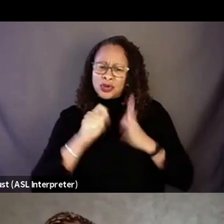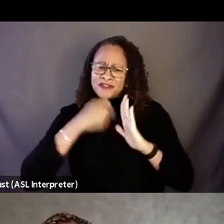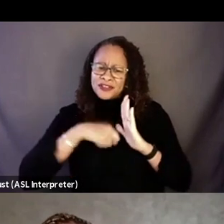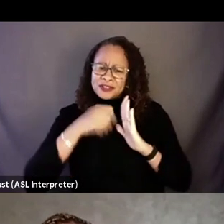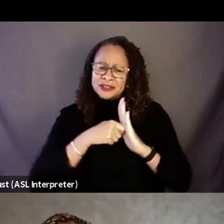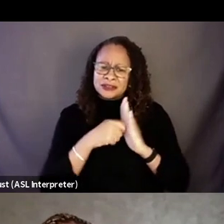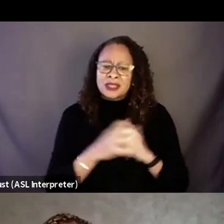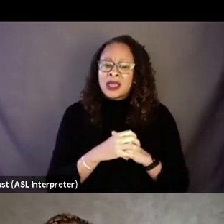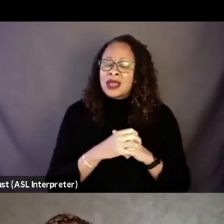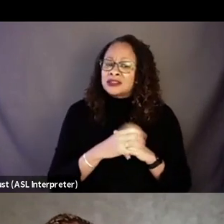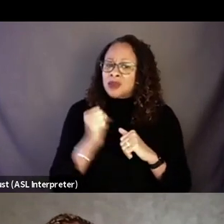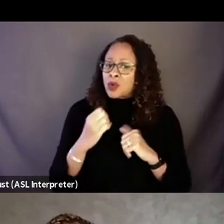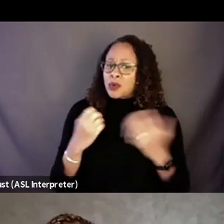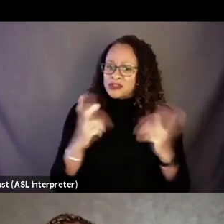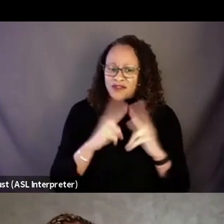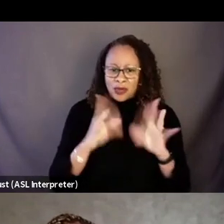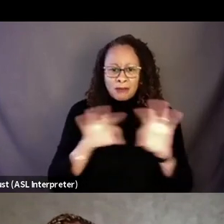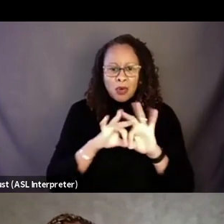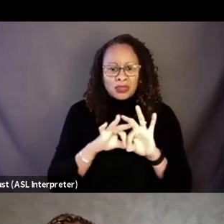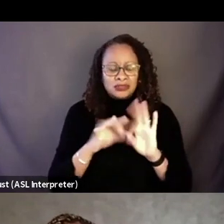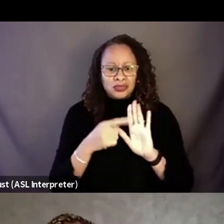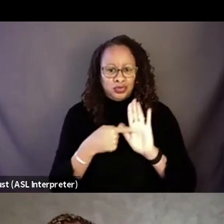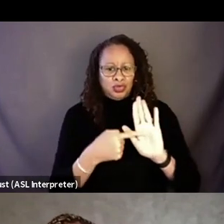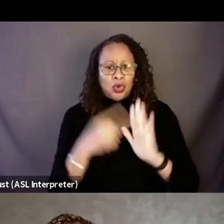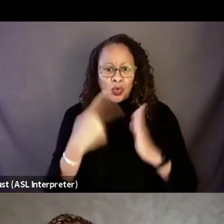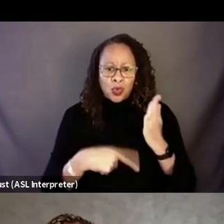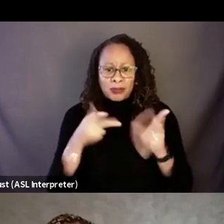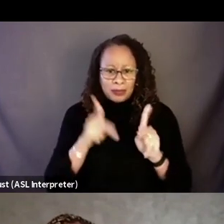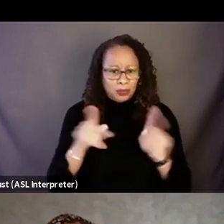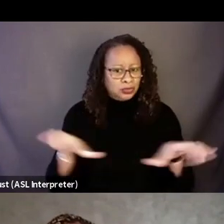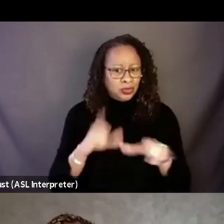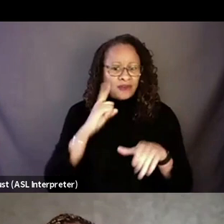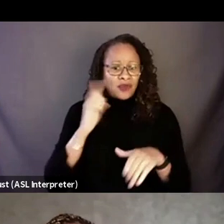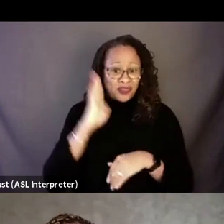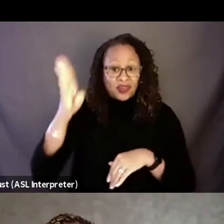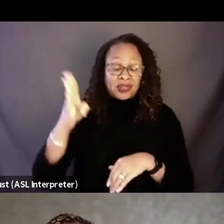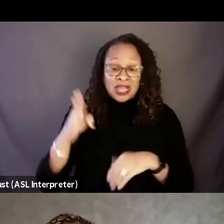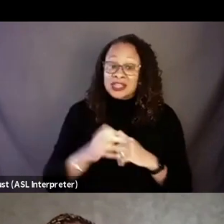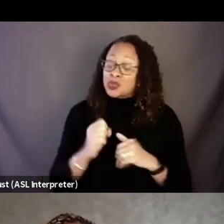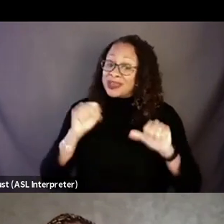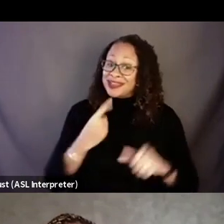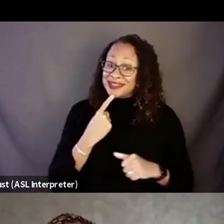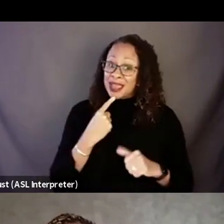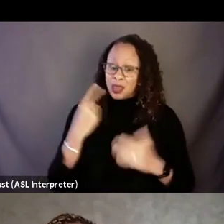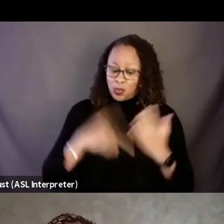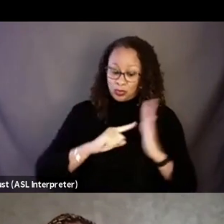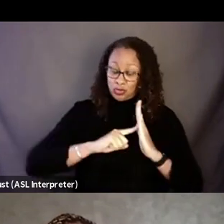that we were doing for the future. So that we can be able to say, this is where we started this is what we did and this is what we took